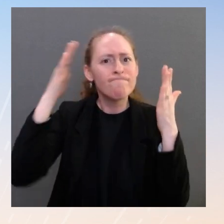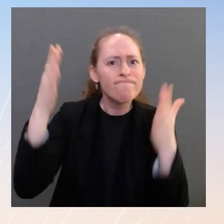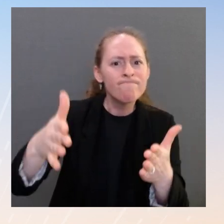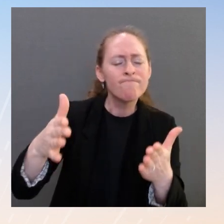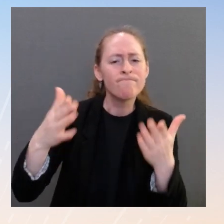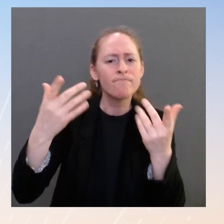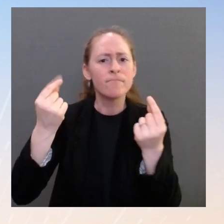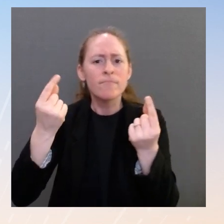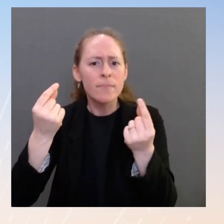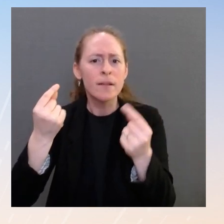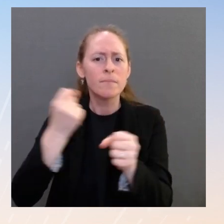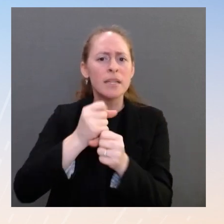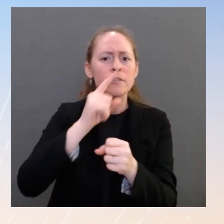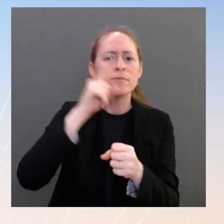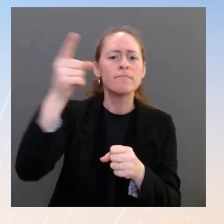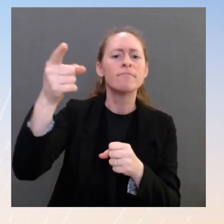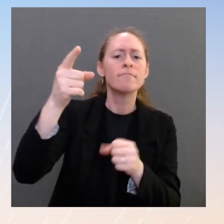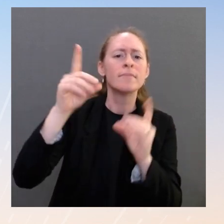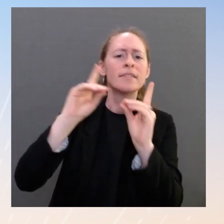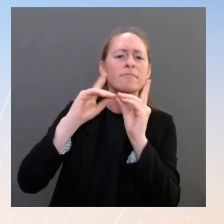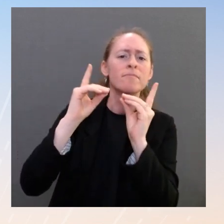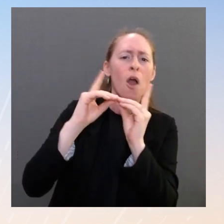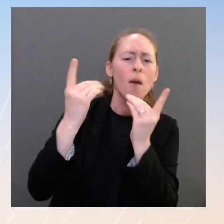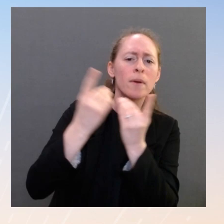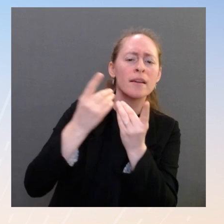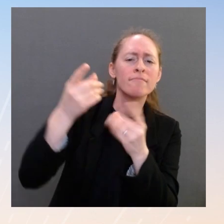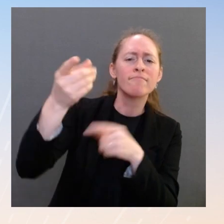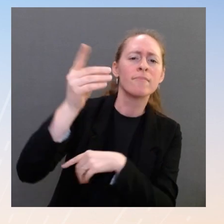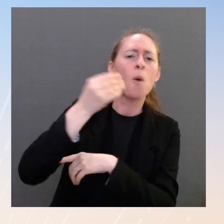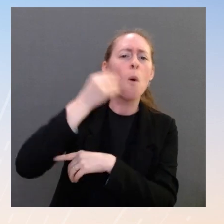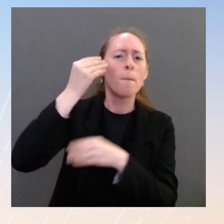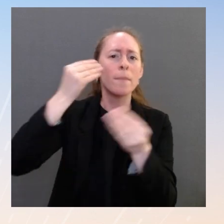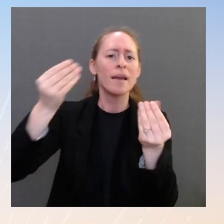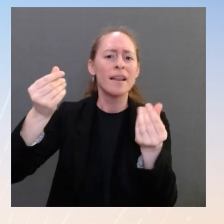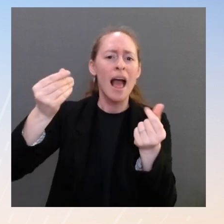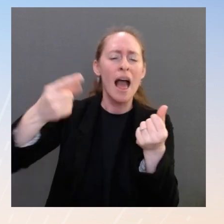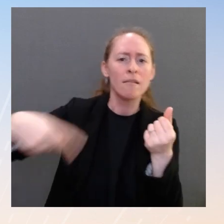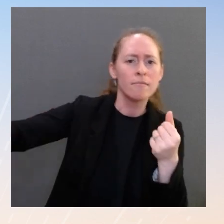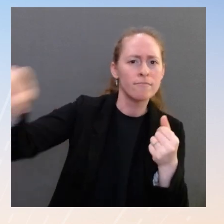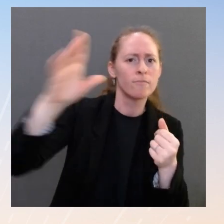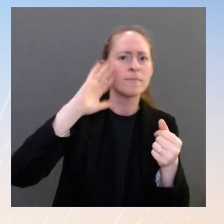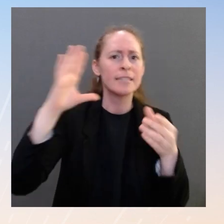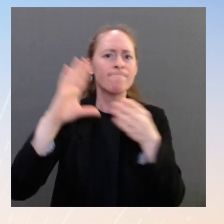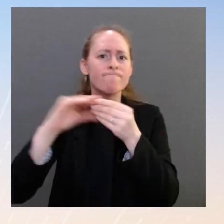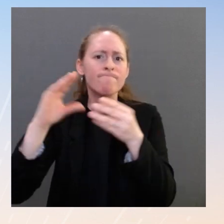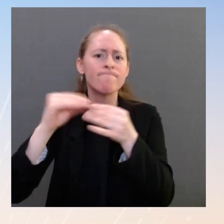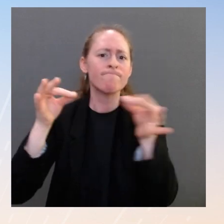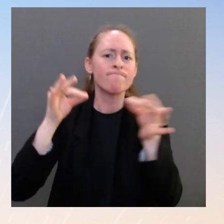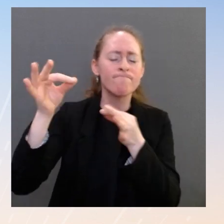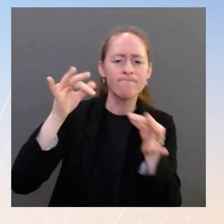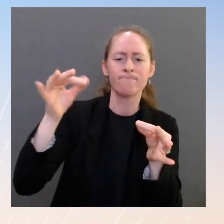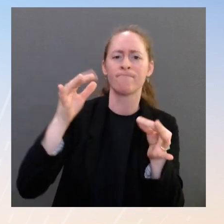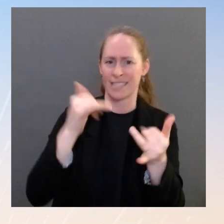is obviously testifying on that. So, I don't have any more to explain about the particular comments. But we obviously work very closely with Speaker Pelosi